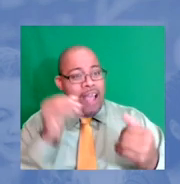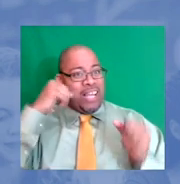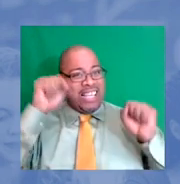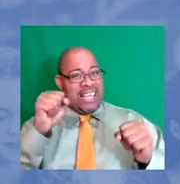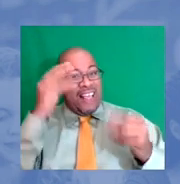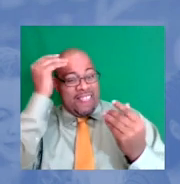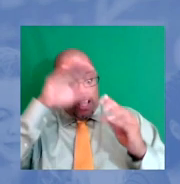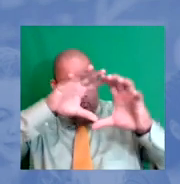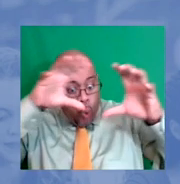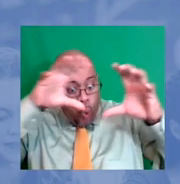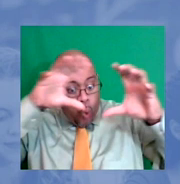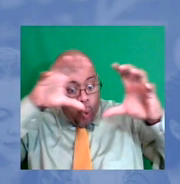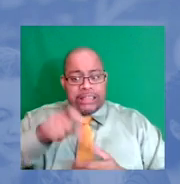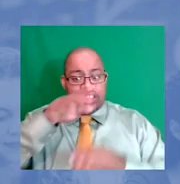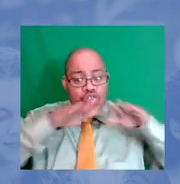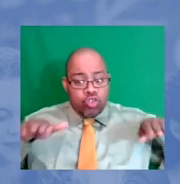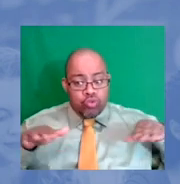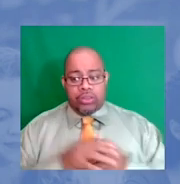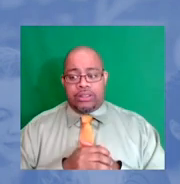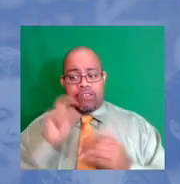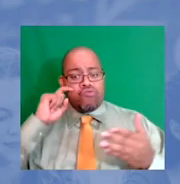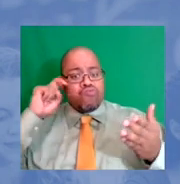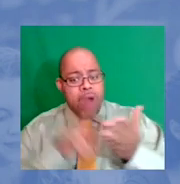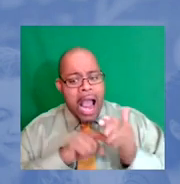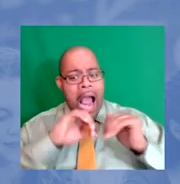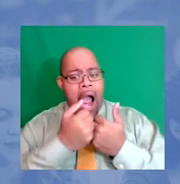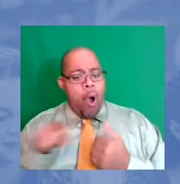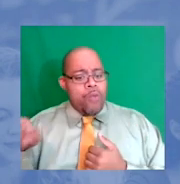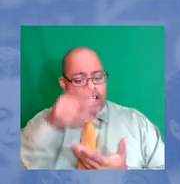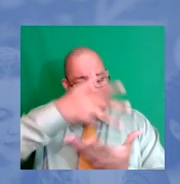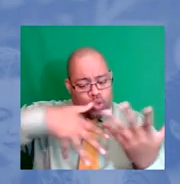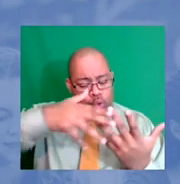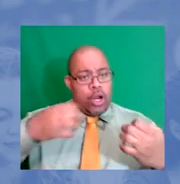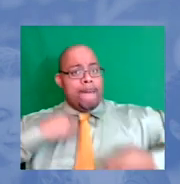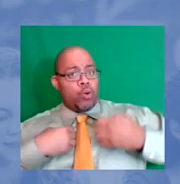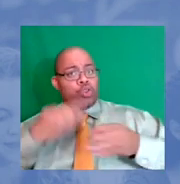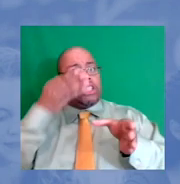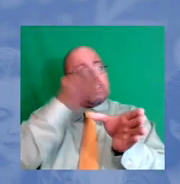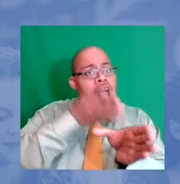CHILDREN AND RECOGNIZE HOW THEIR SOCIAL, EMOTIONAL, PSYCHOLOGICAL NEEDS ARE RELATED TO THEIR ACADEMIC